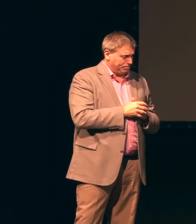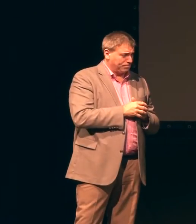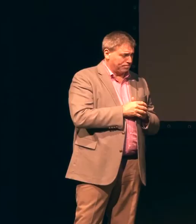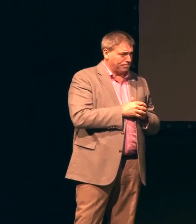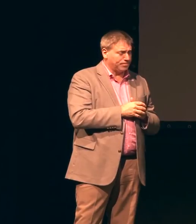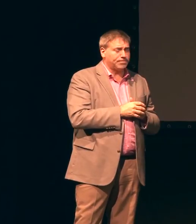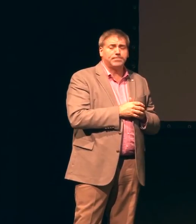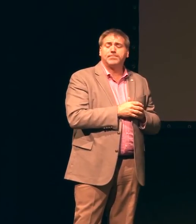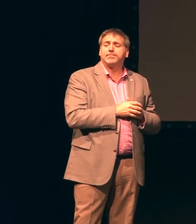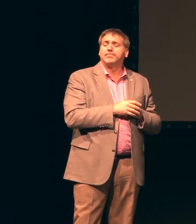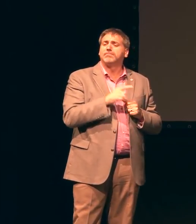meet